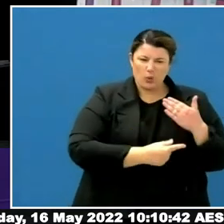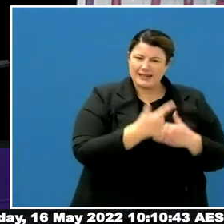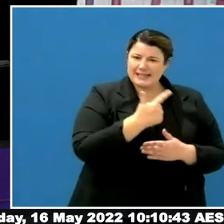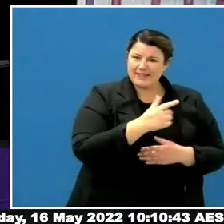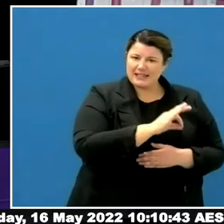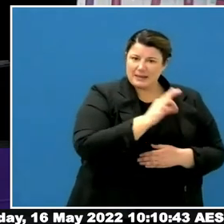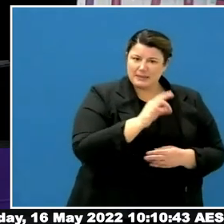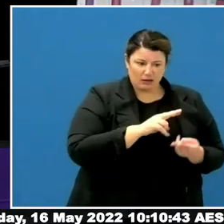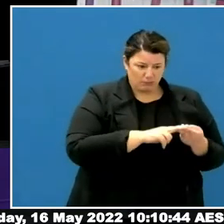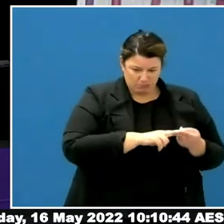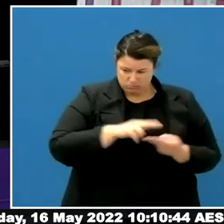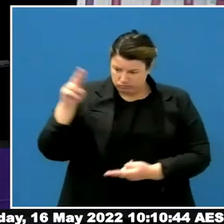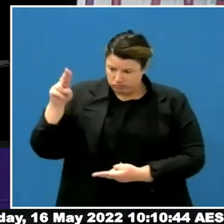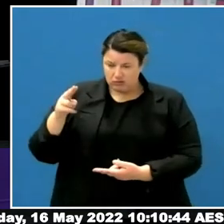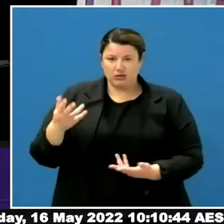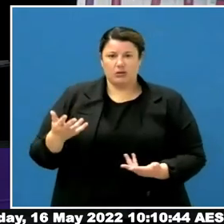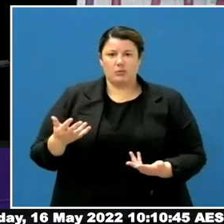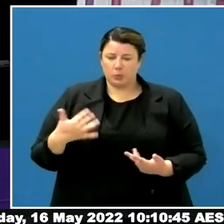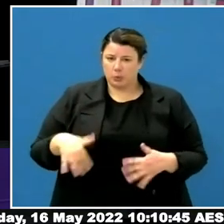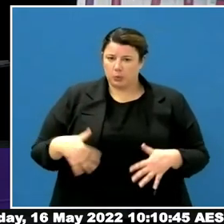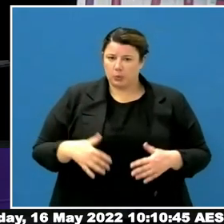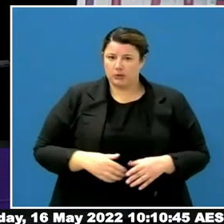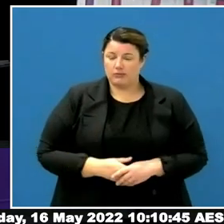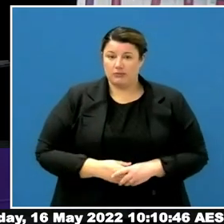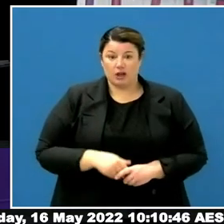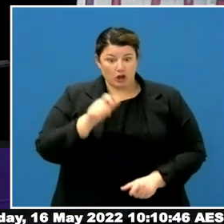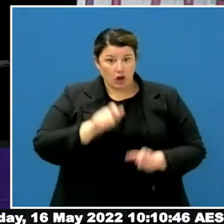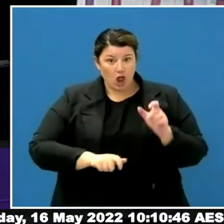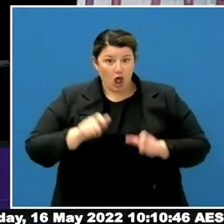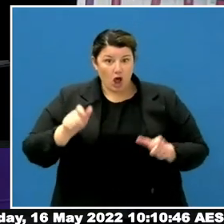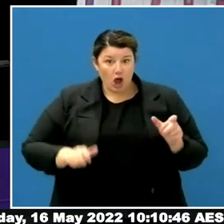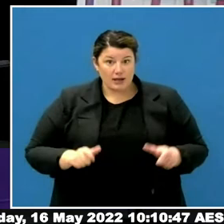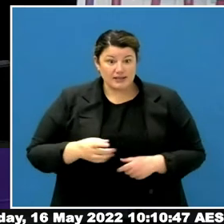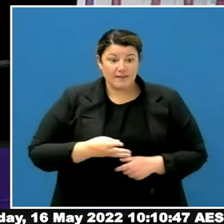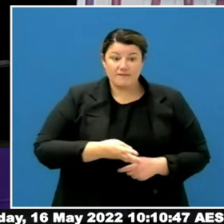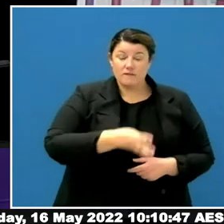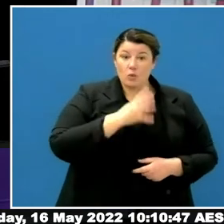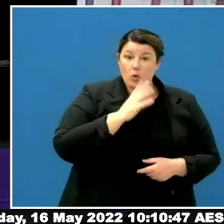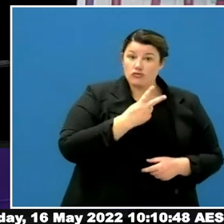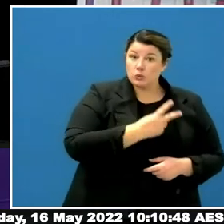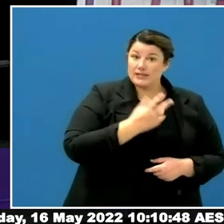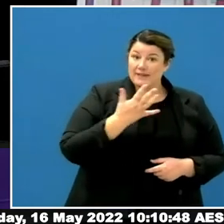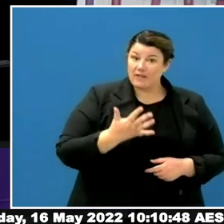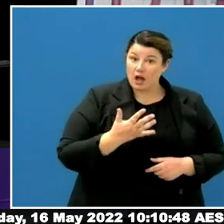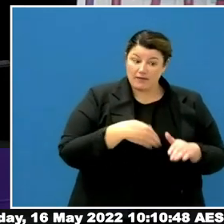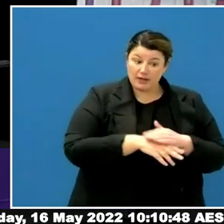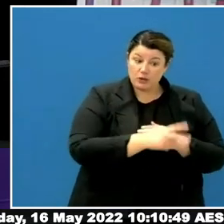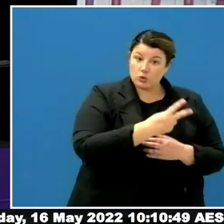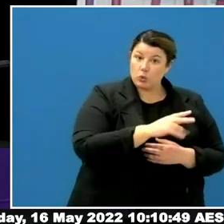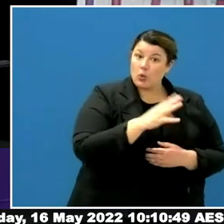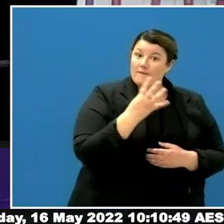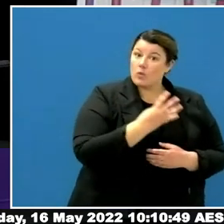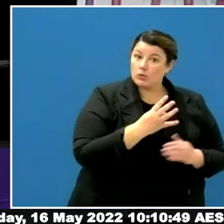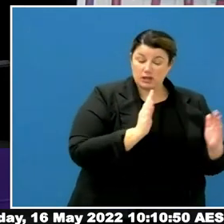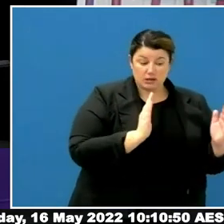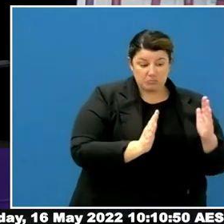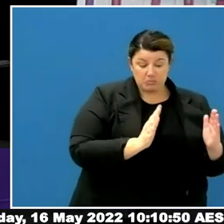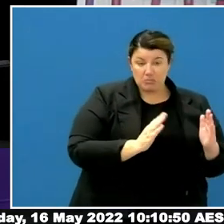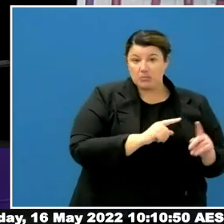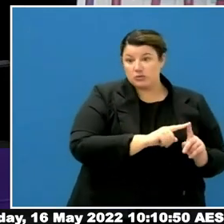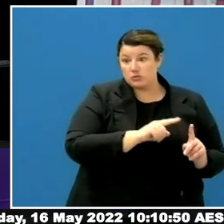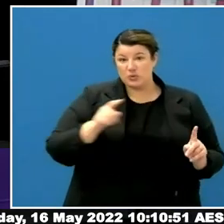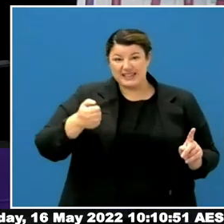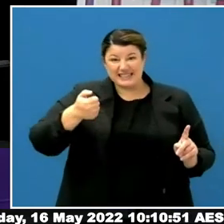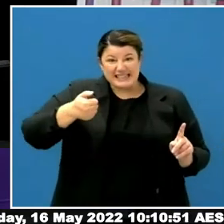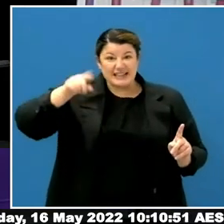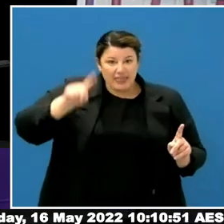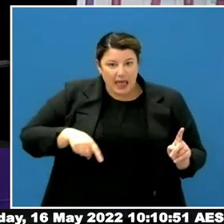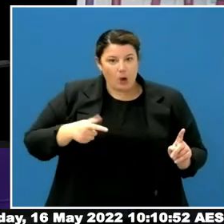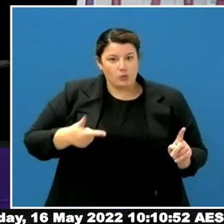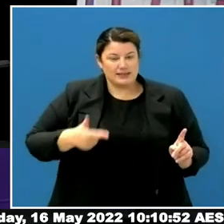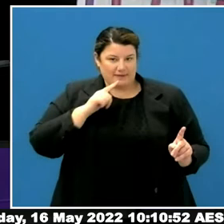Afford's clients base has increased dramatically from 425 in 2014/15 to 6,681 in